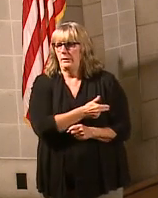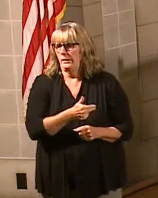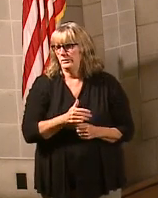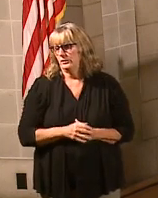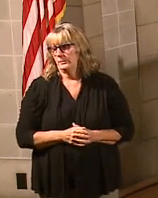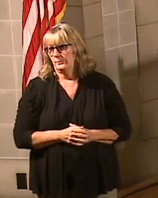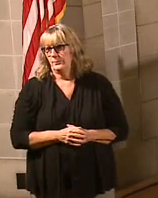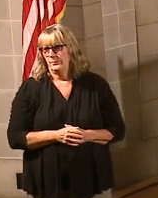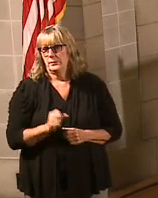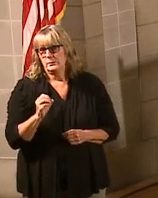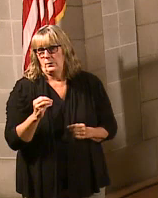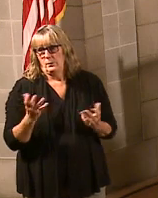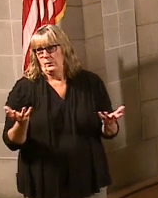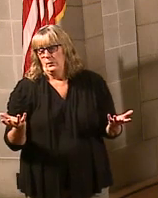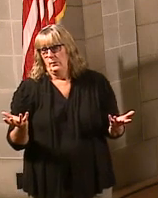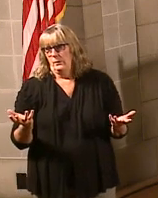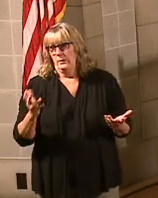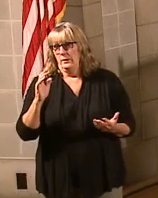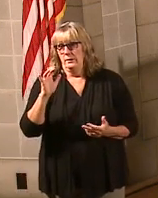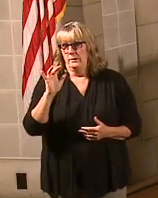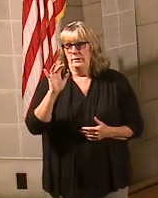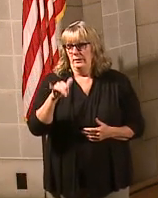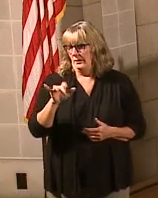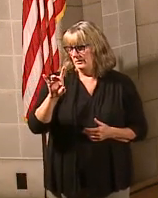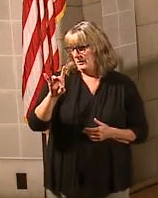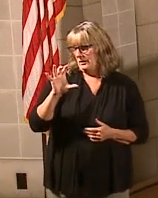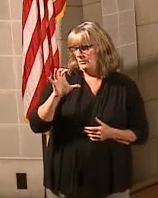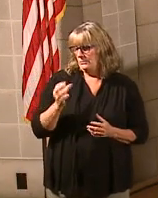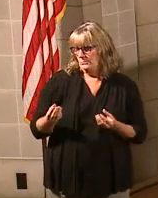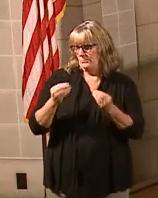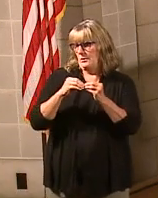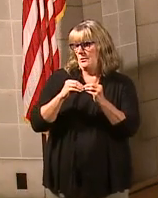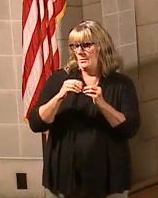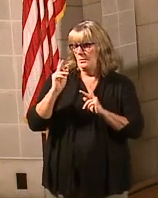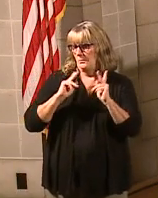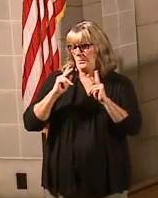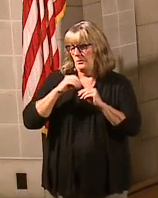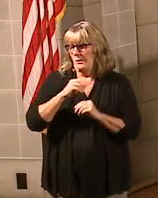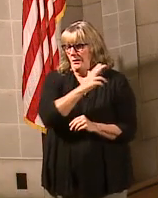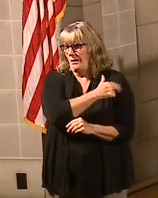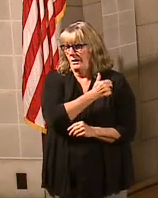WHERE WE WERE SAY NOVEMBER OF